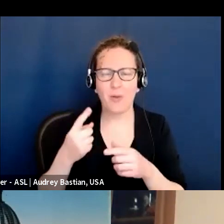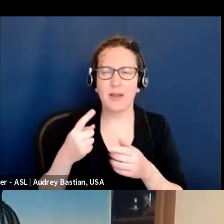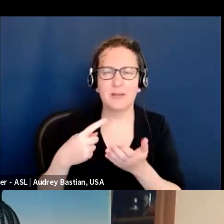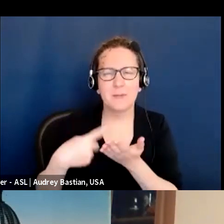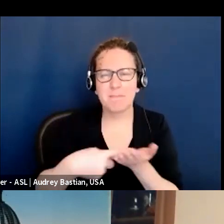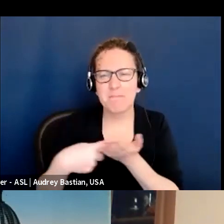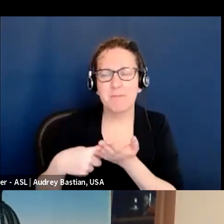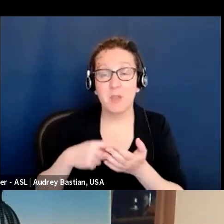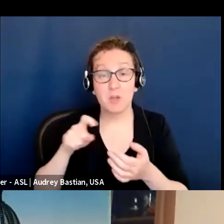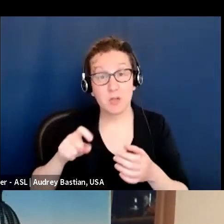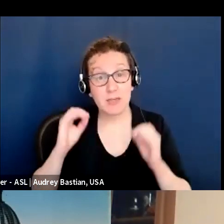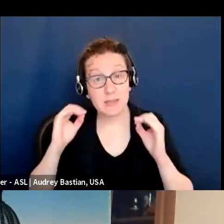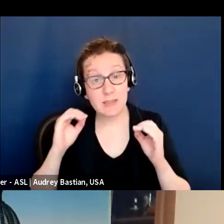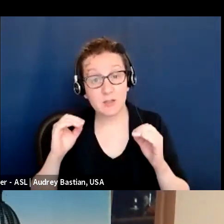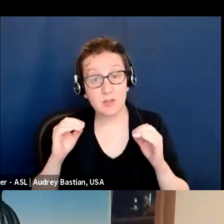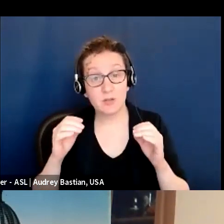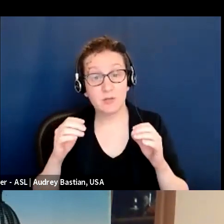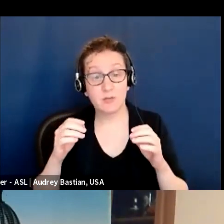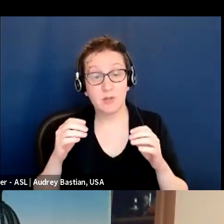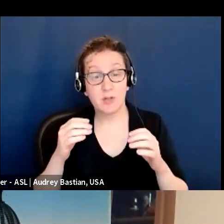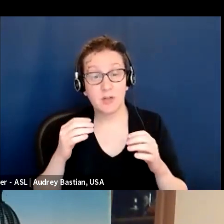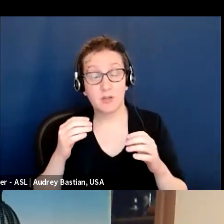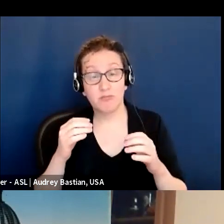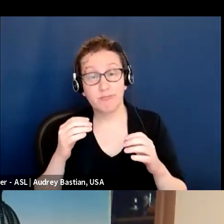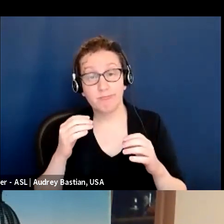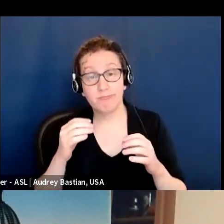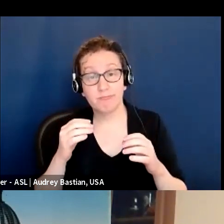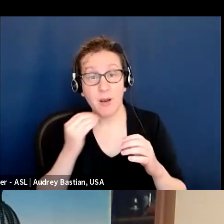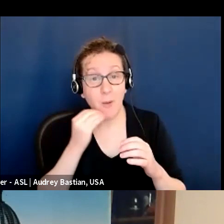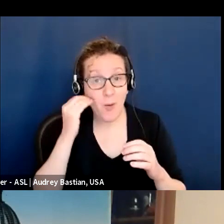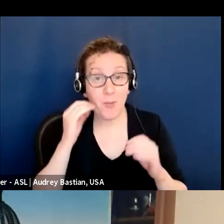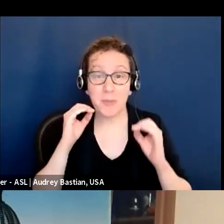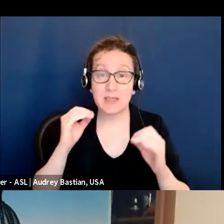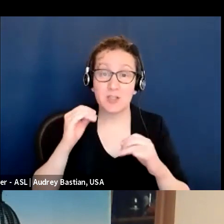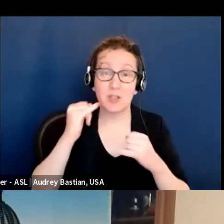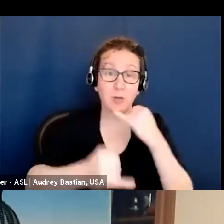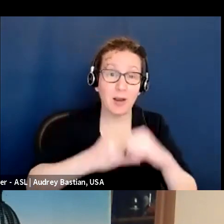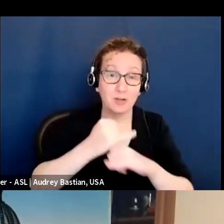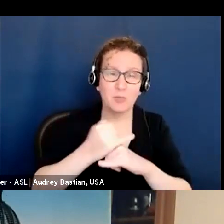should I teach domestically or internationally? And I always had an interest in kind of just